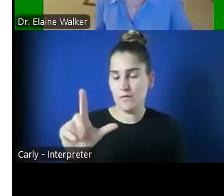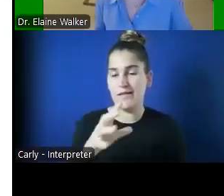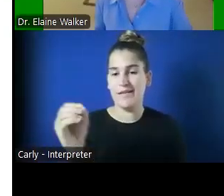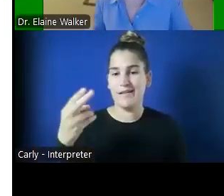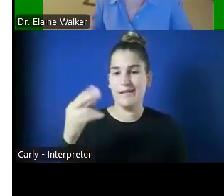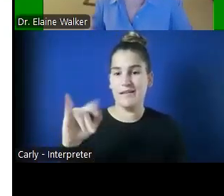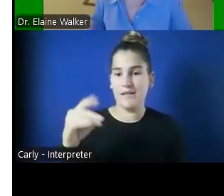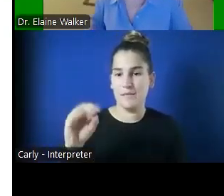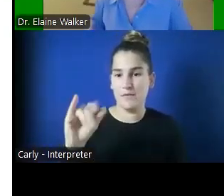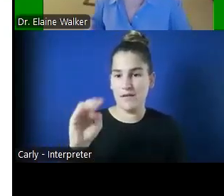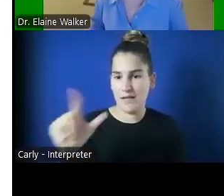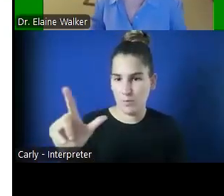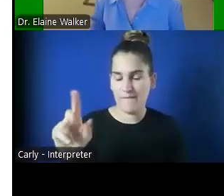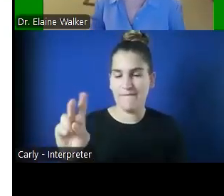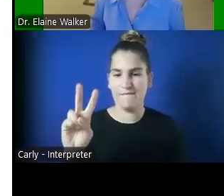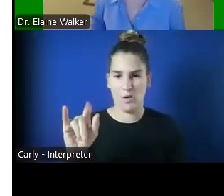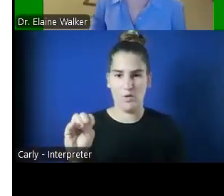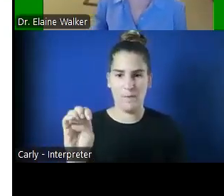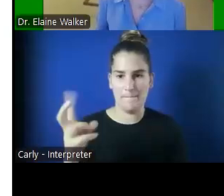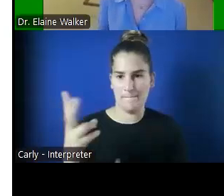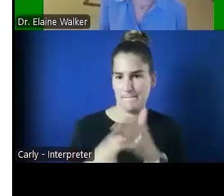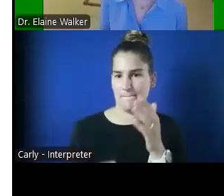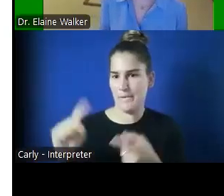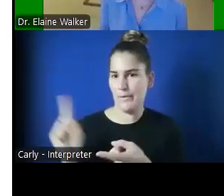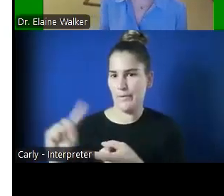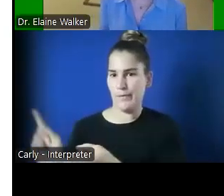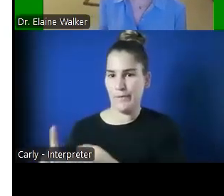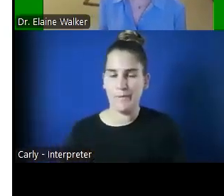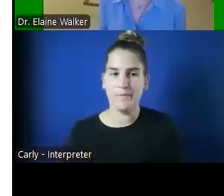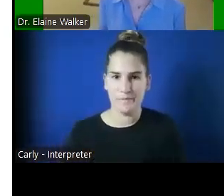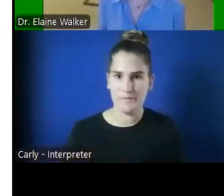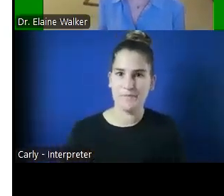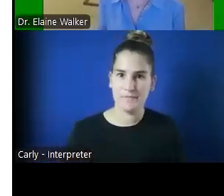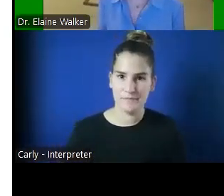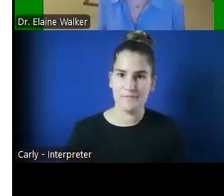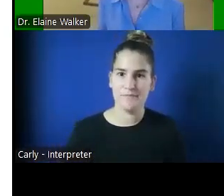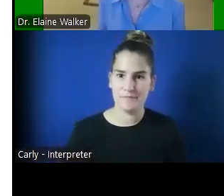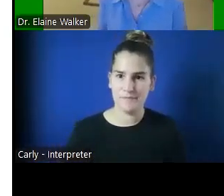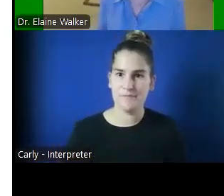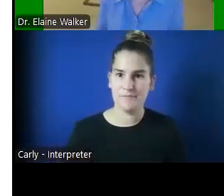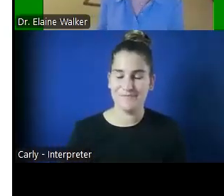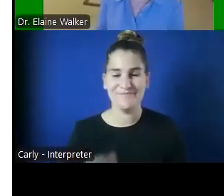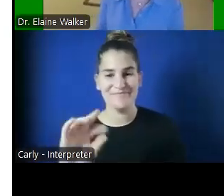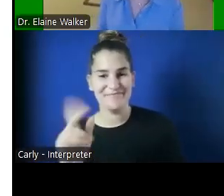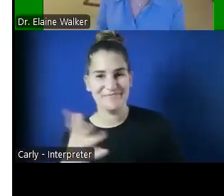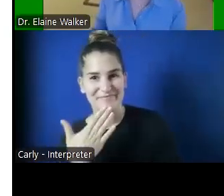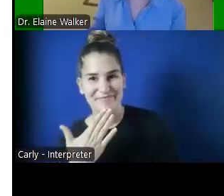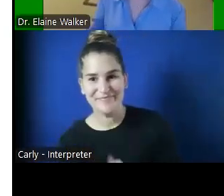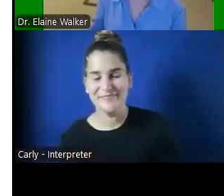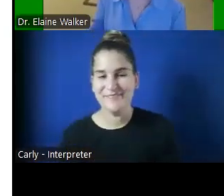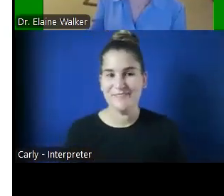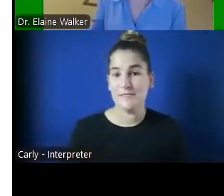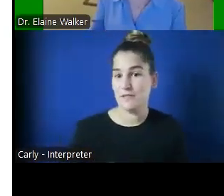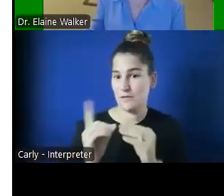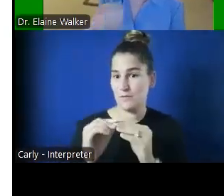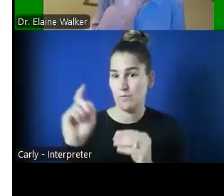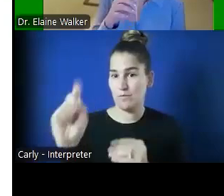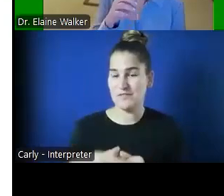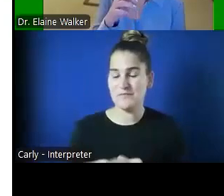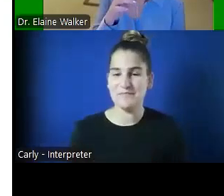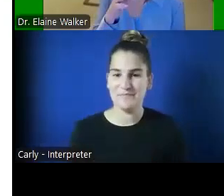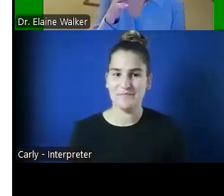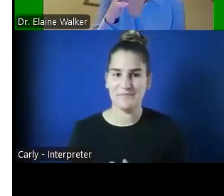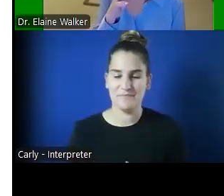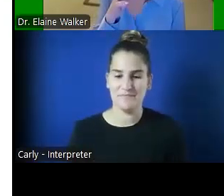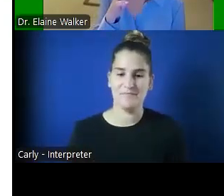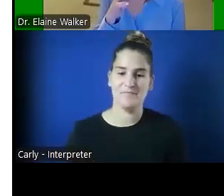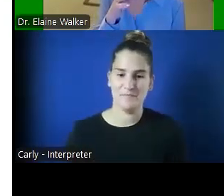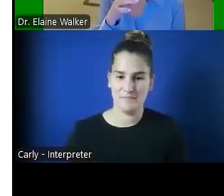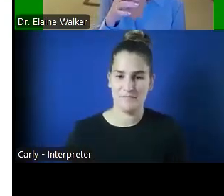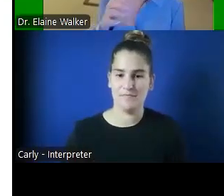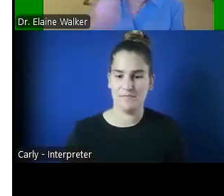volume okay thank you we have another question that's come across uh from a